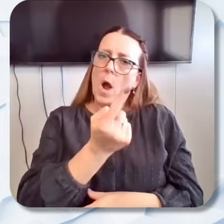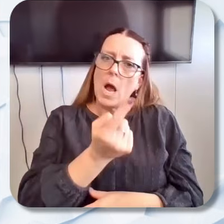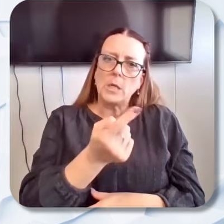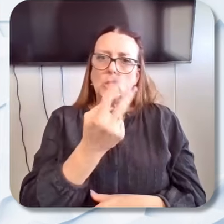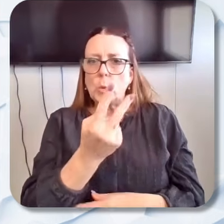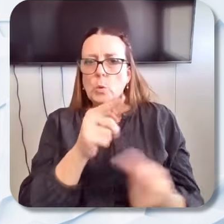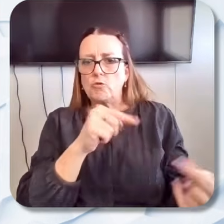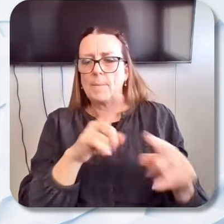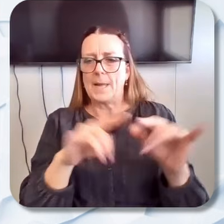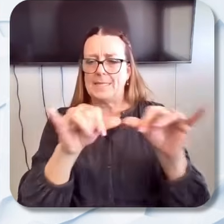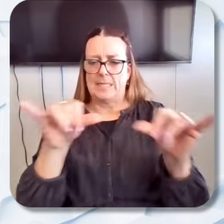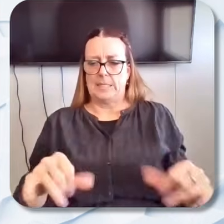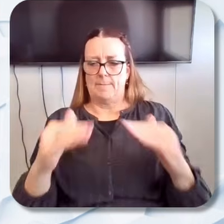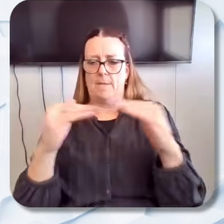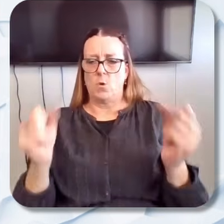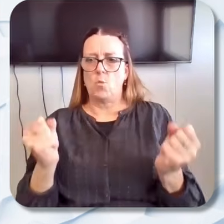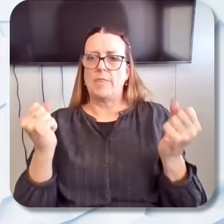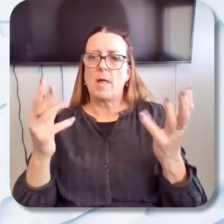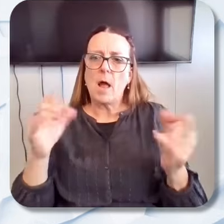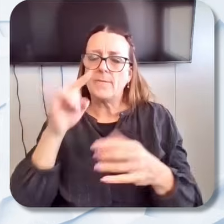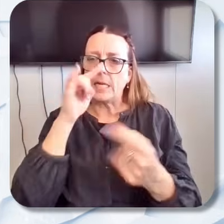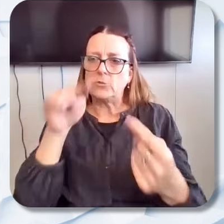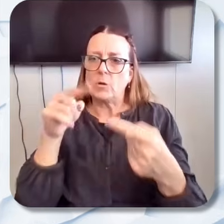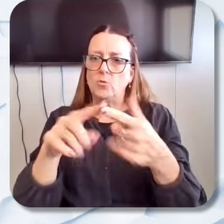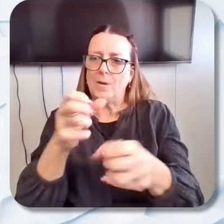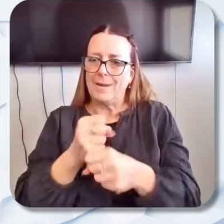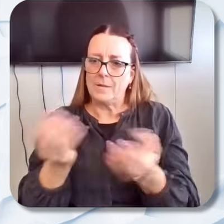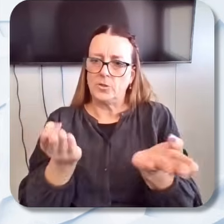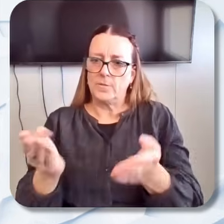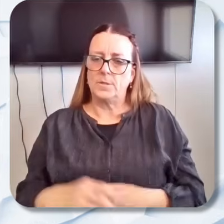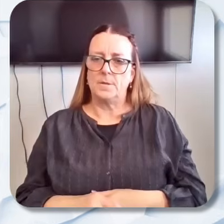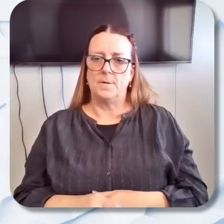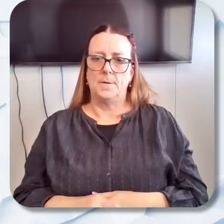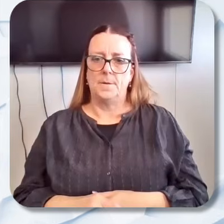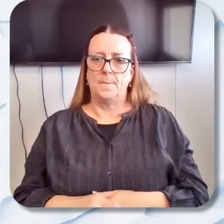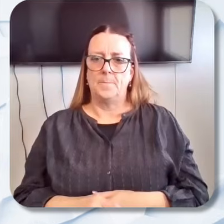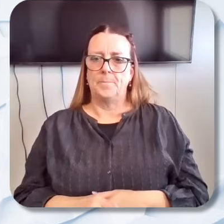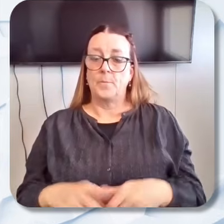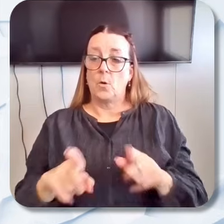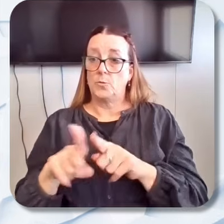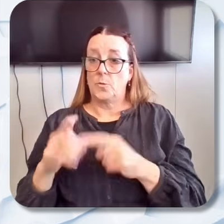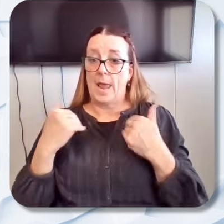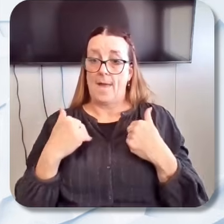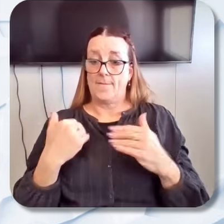a systemic level with lots of kids. So just kind of understand, we also have a web or an email here that we are monitoring.